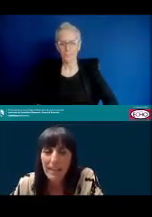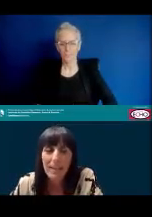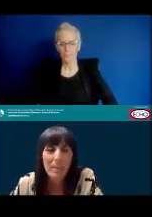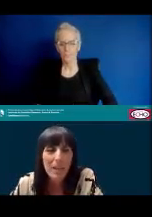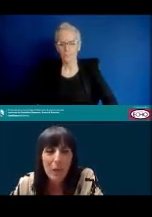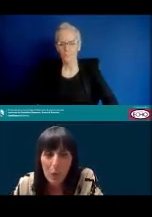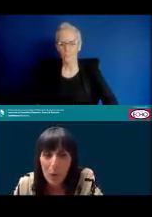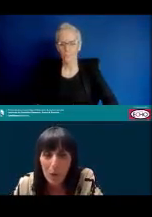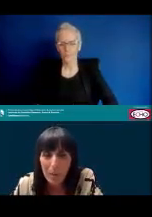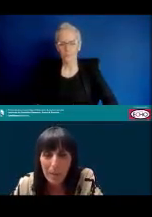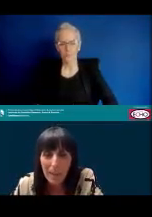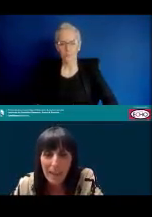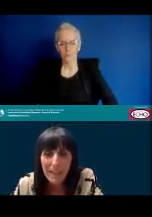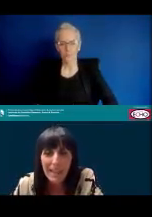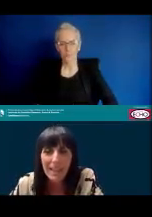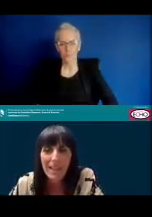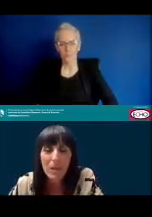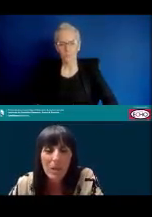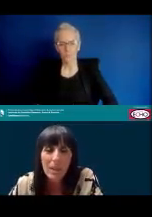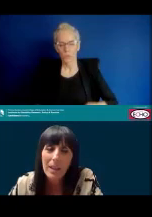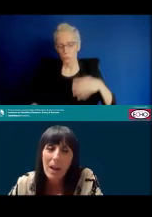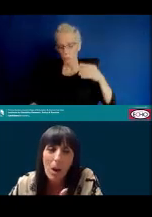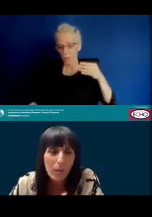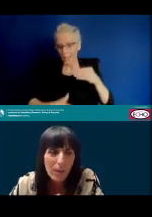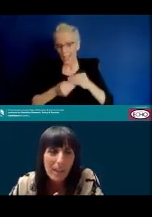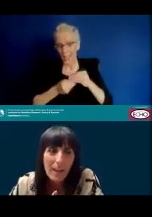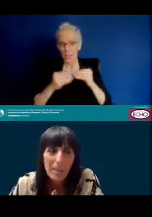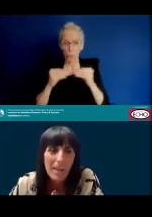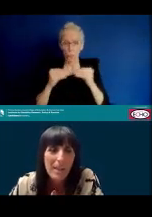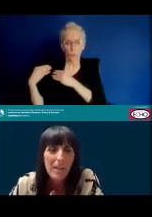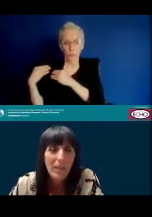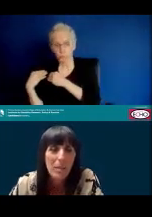something new to our plate. It's really hopefully helping us feel